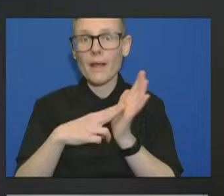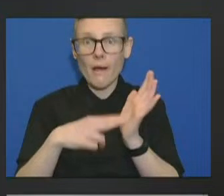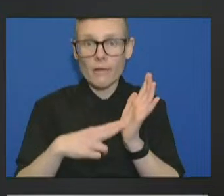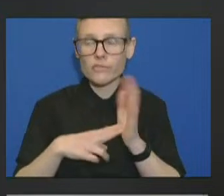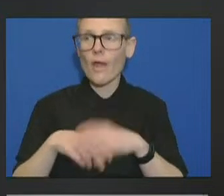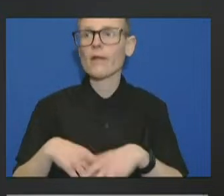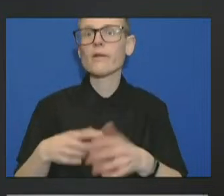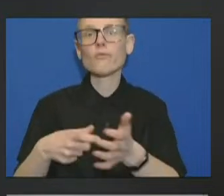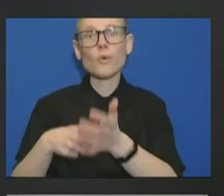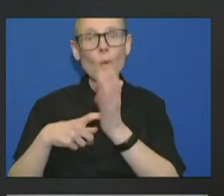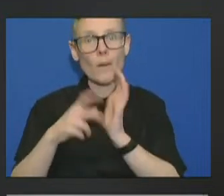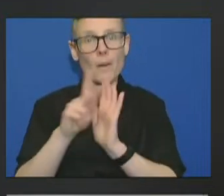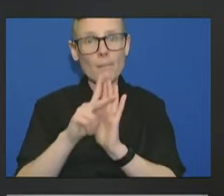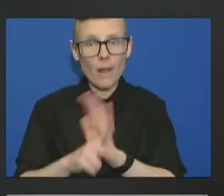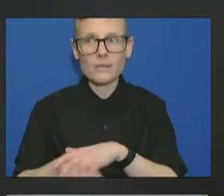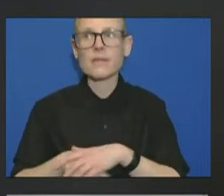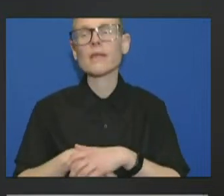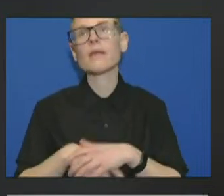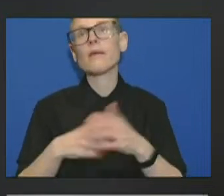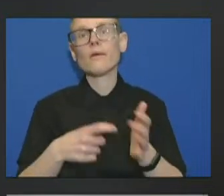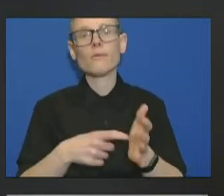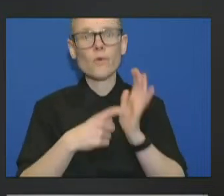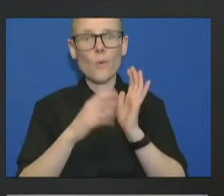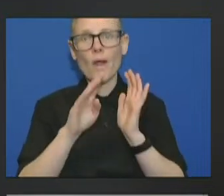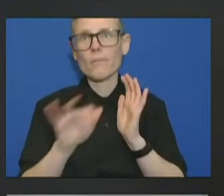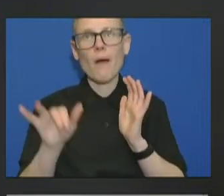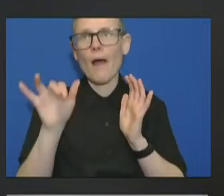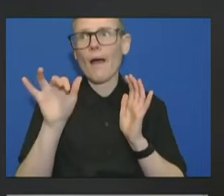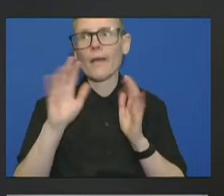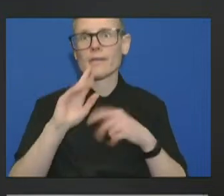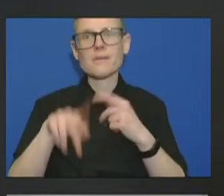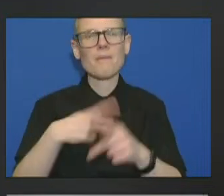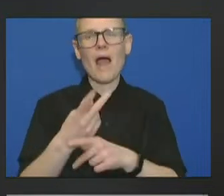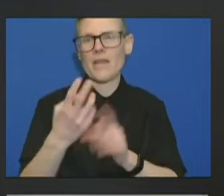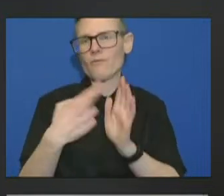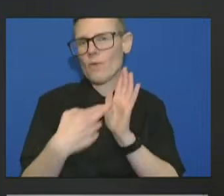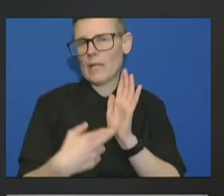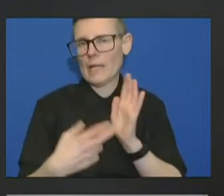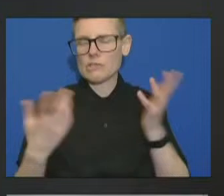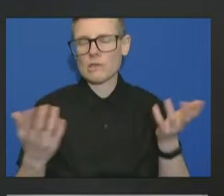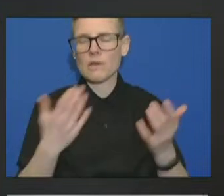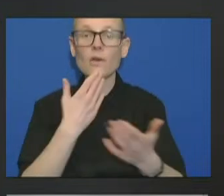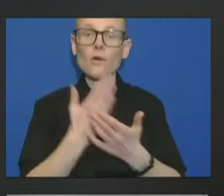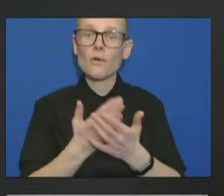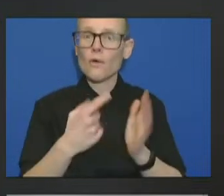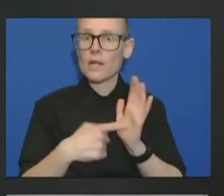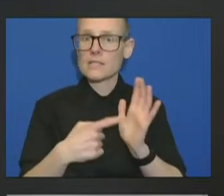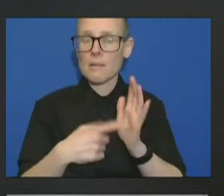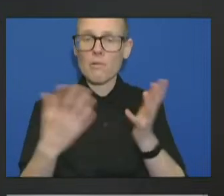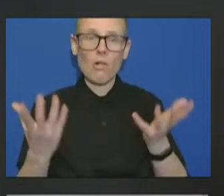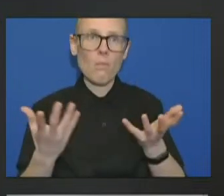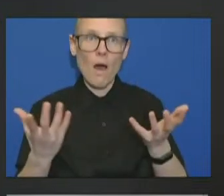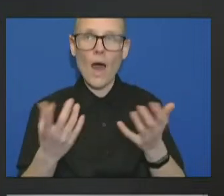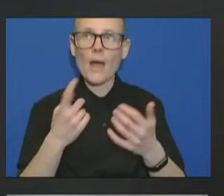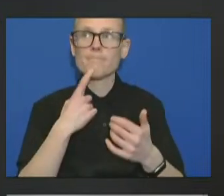required by law, required by a contract, required by policy, or